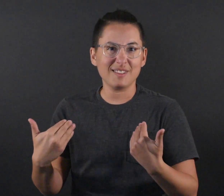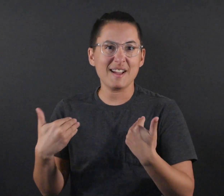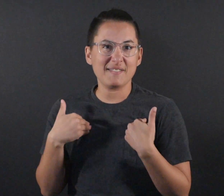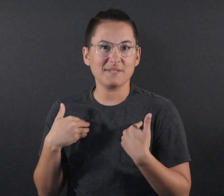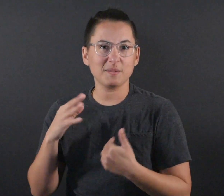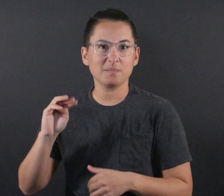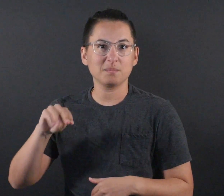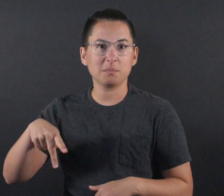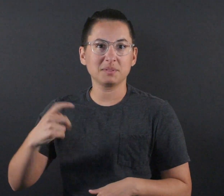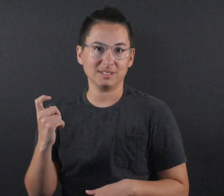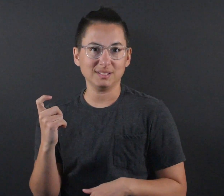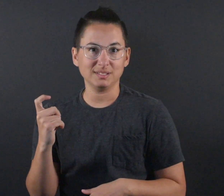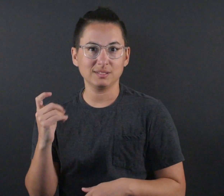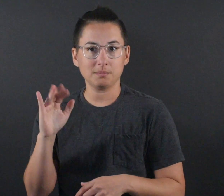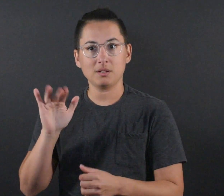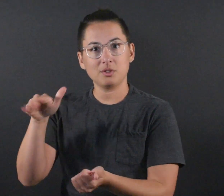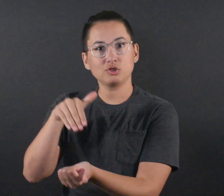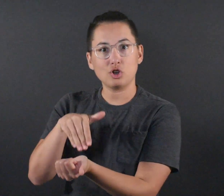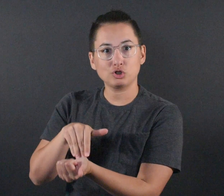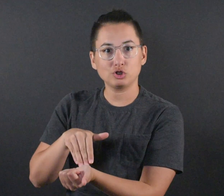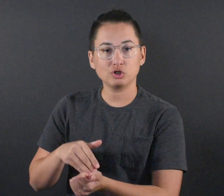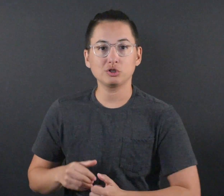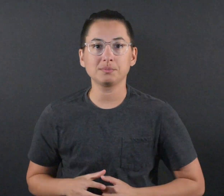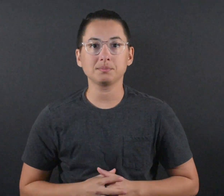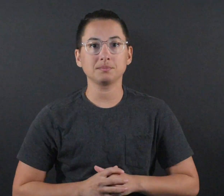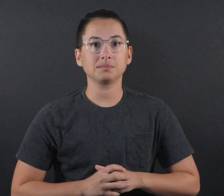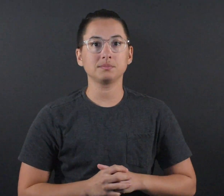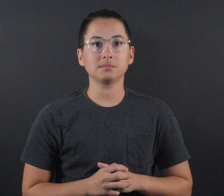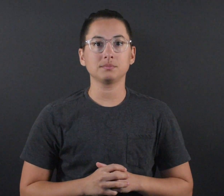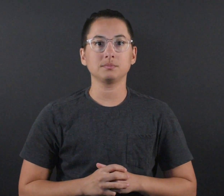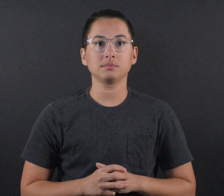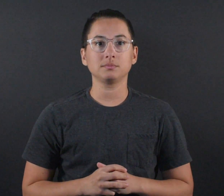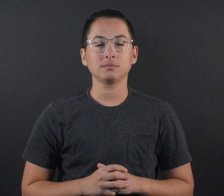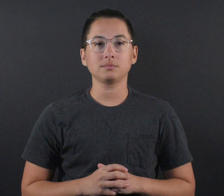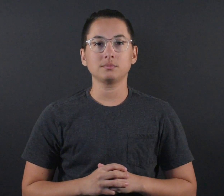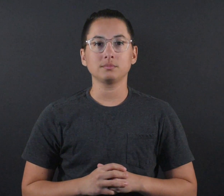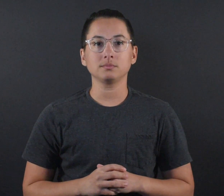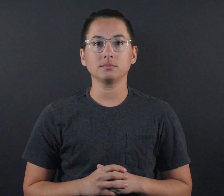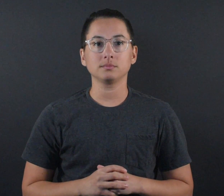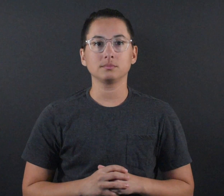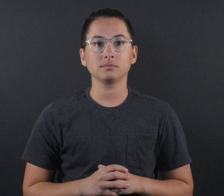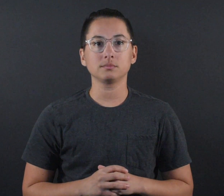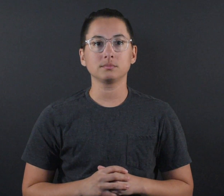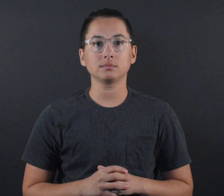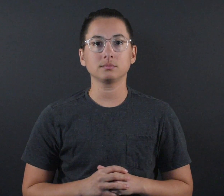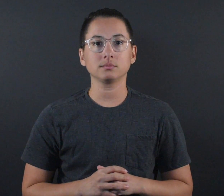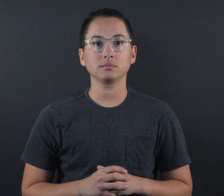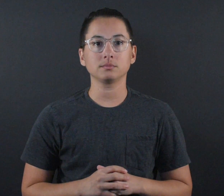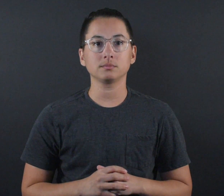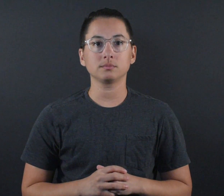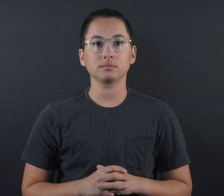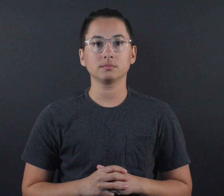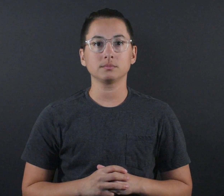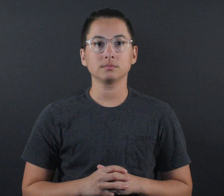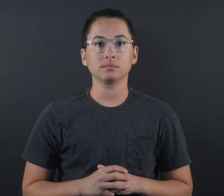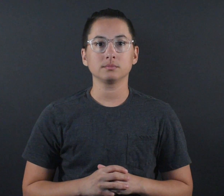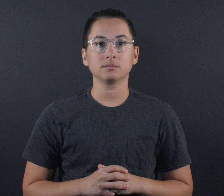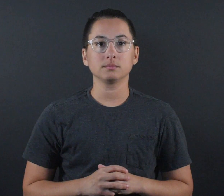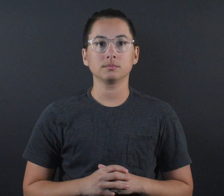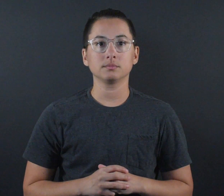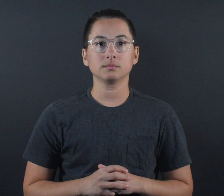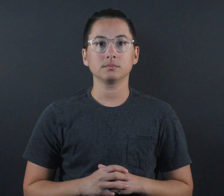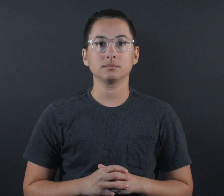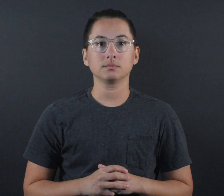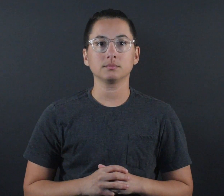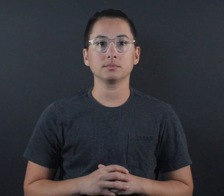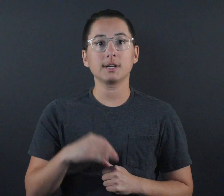their provider it is most likely a MPX infection. • Engage in sex work, or exchange sex for food,